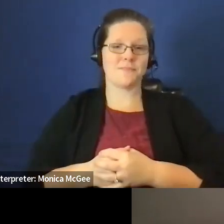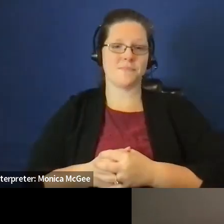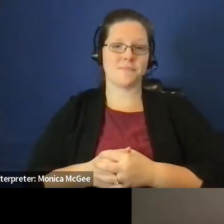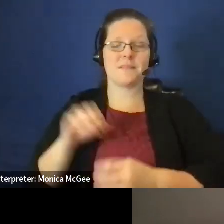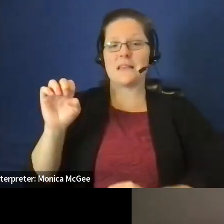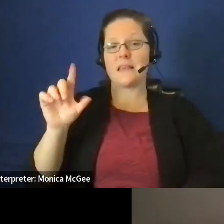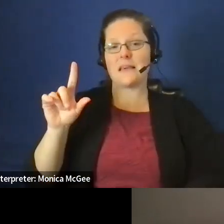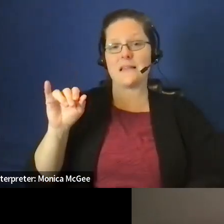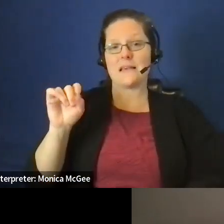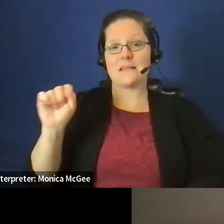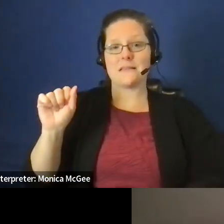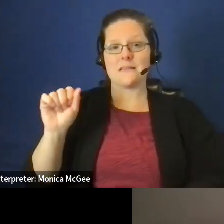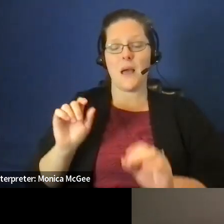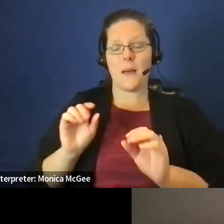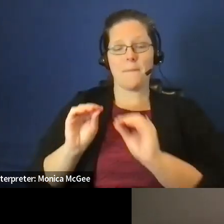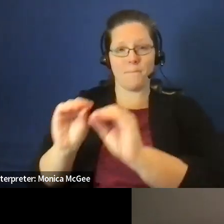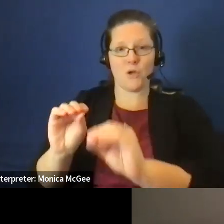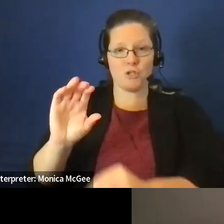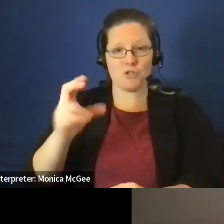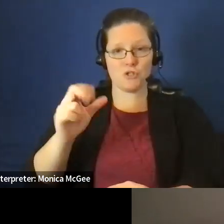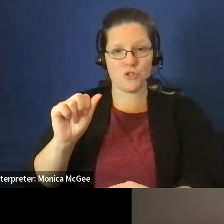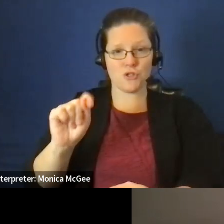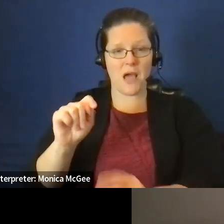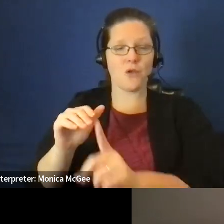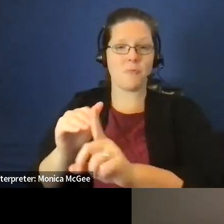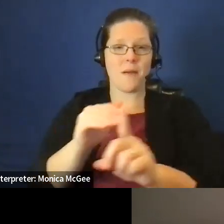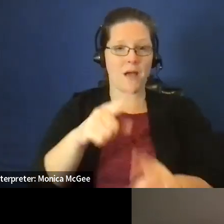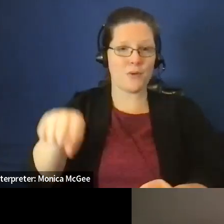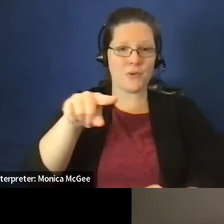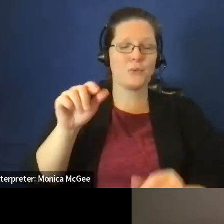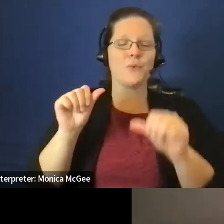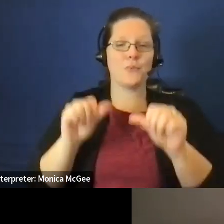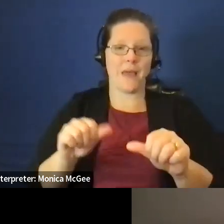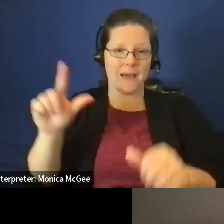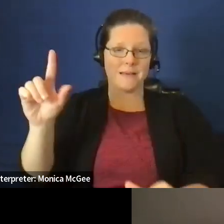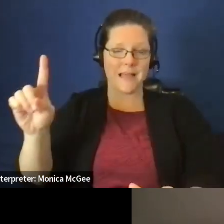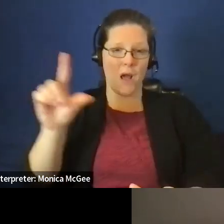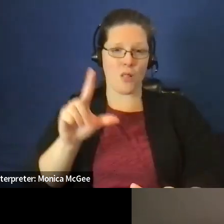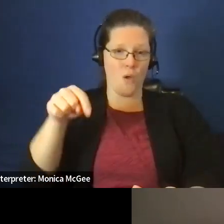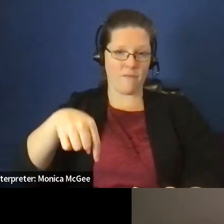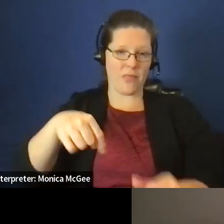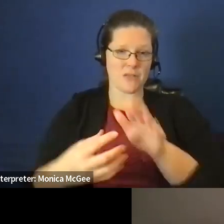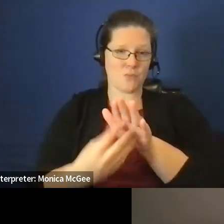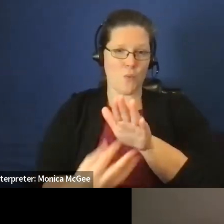GERMÁN: This is Germán. Thank you, Beth. So much good knowledge there,